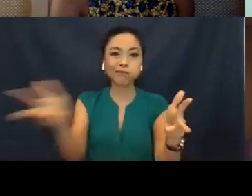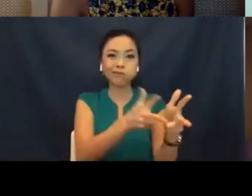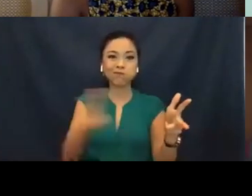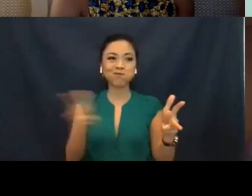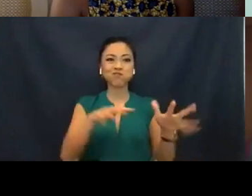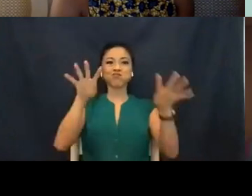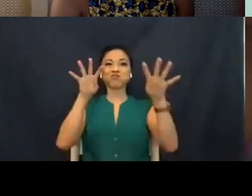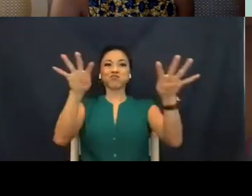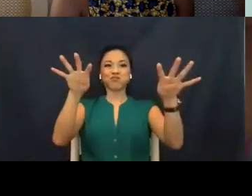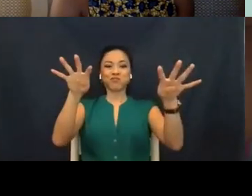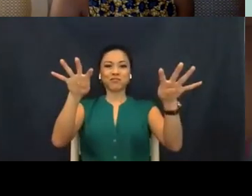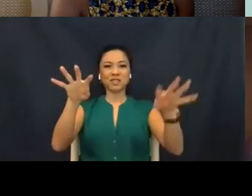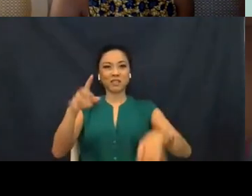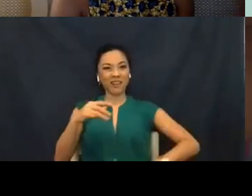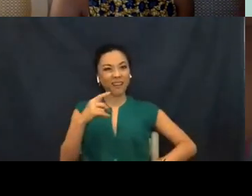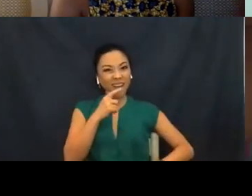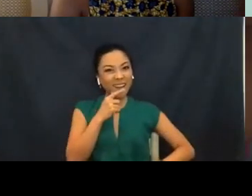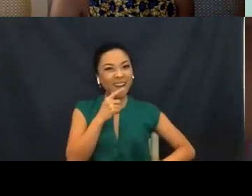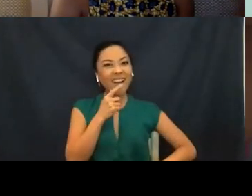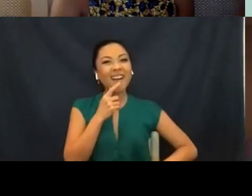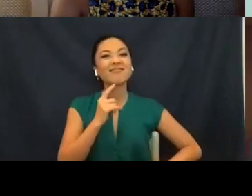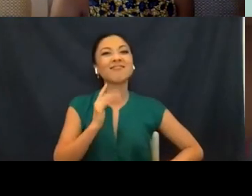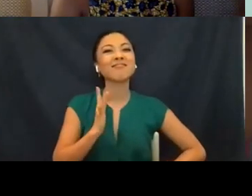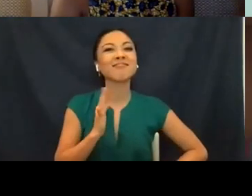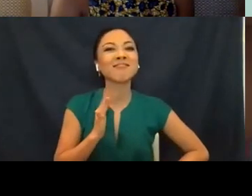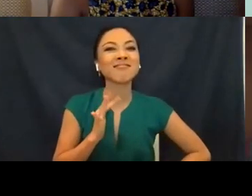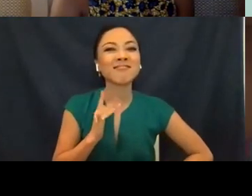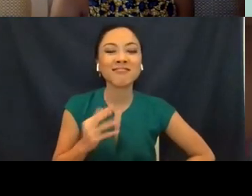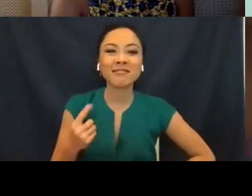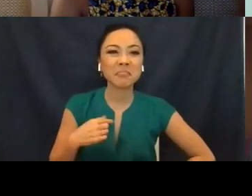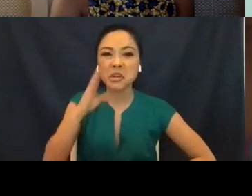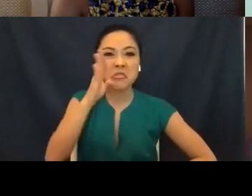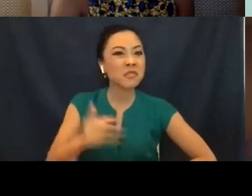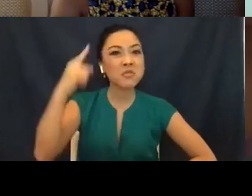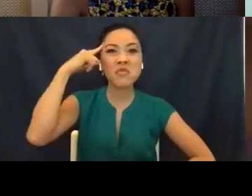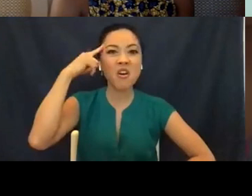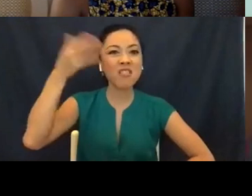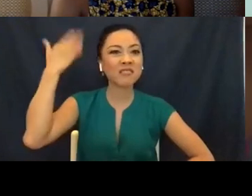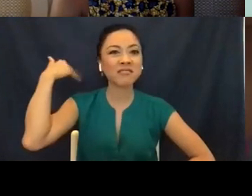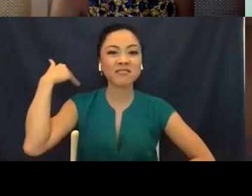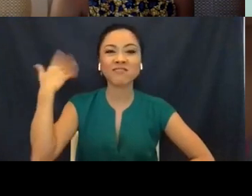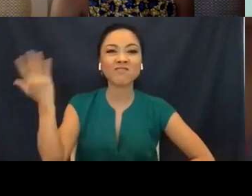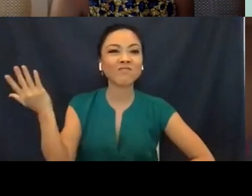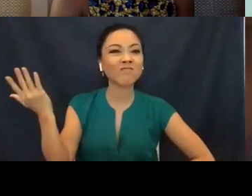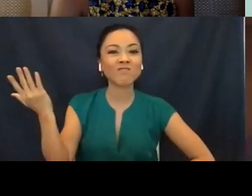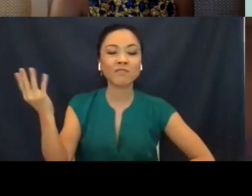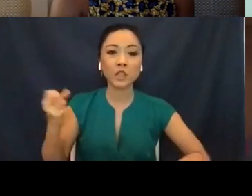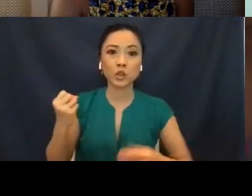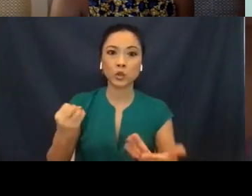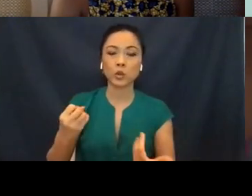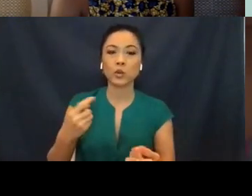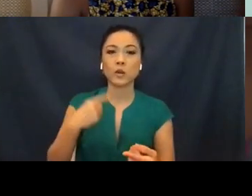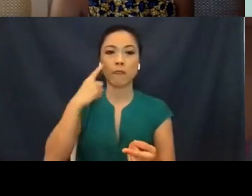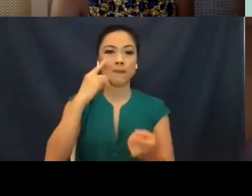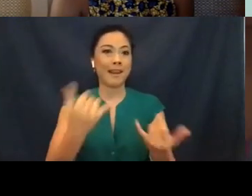are ways to bring the artists present and make it a more embedded engagement and we